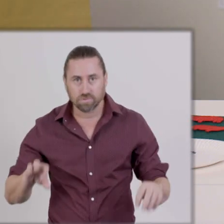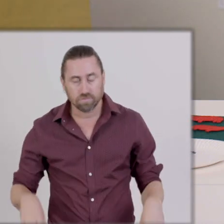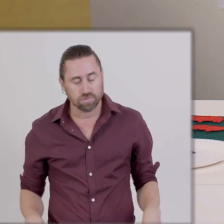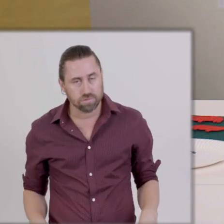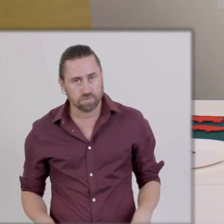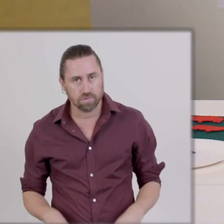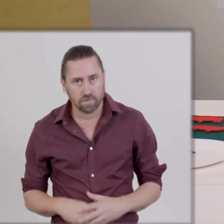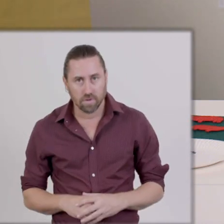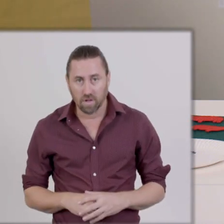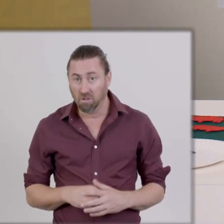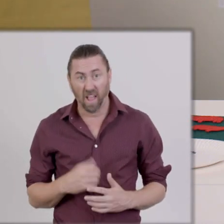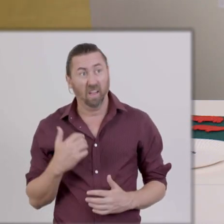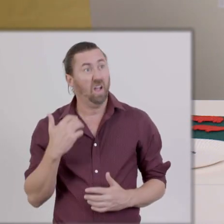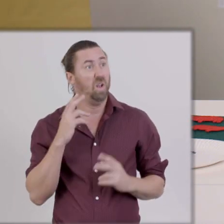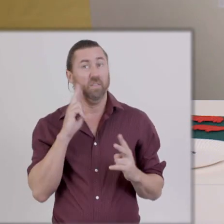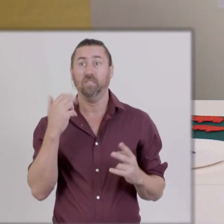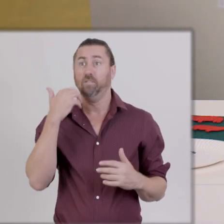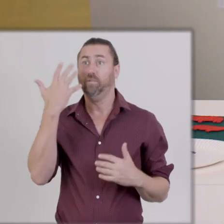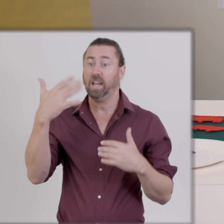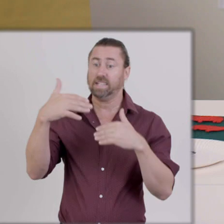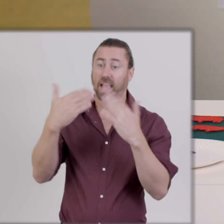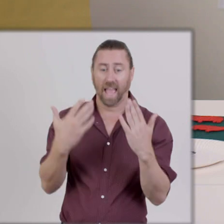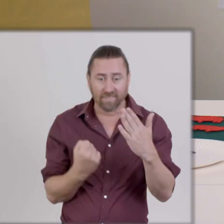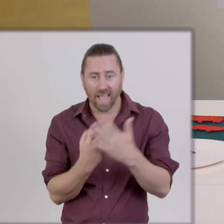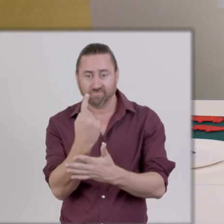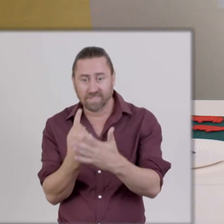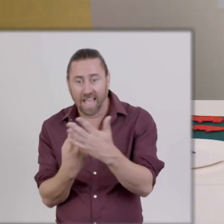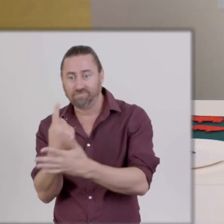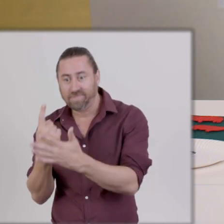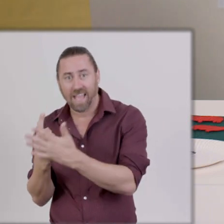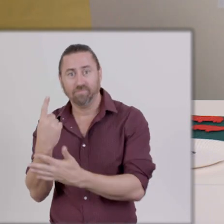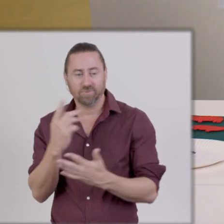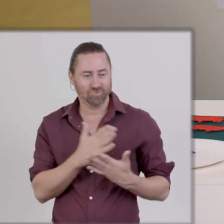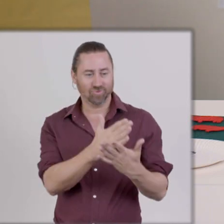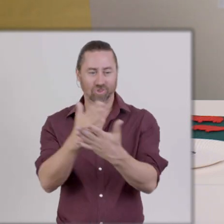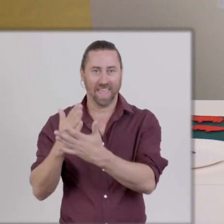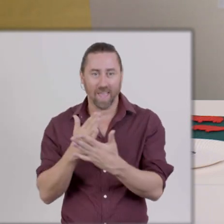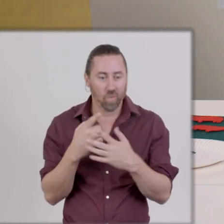We have learned that there are many everyday situations that involve sharing.